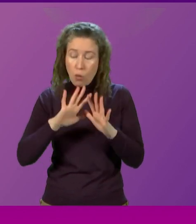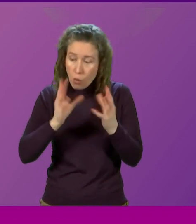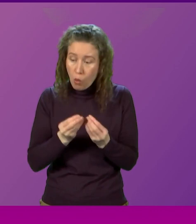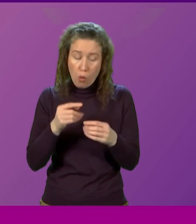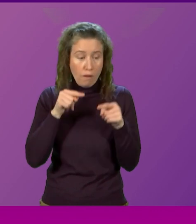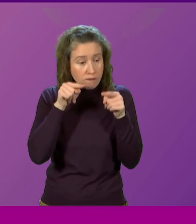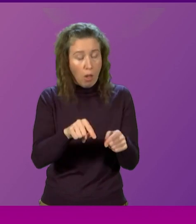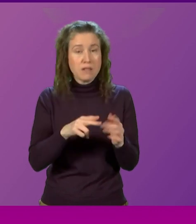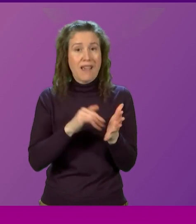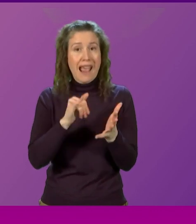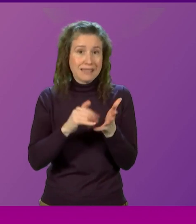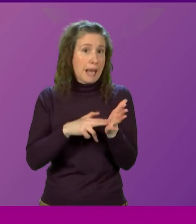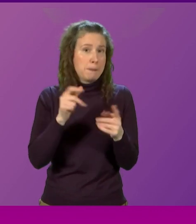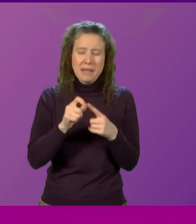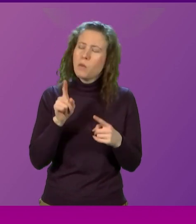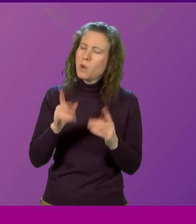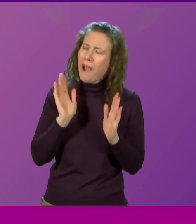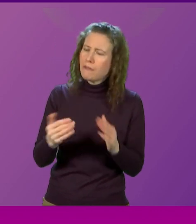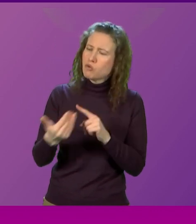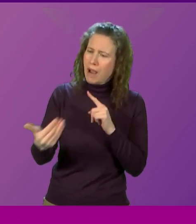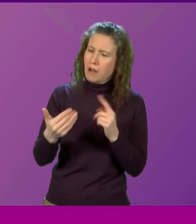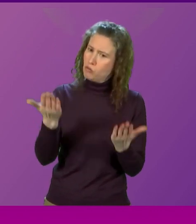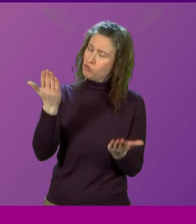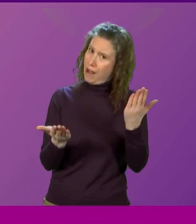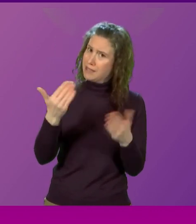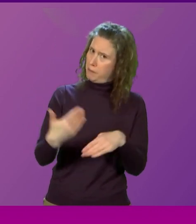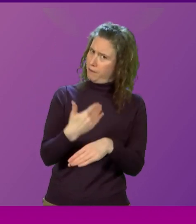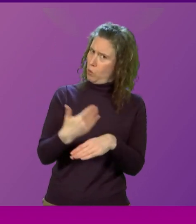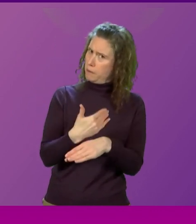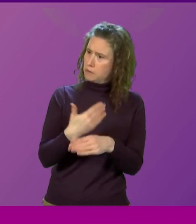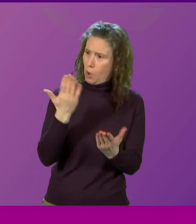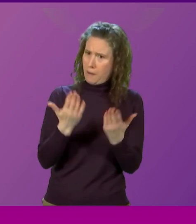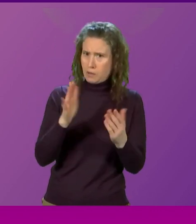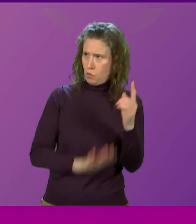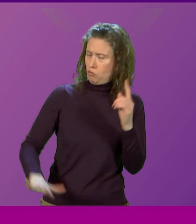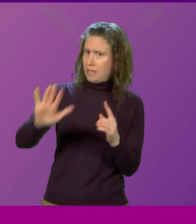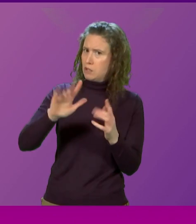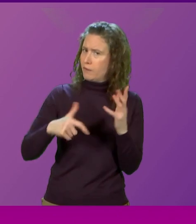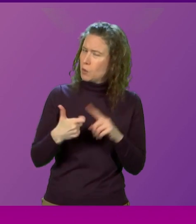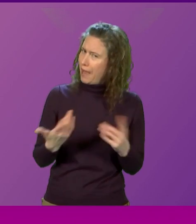he must recognise the relative performance of our NHS when compared with other parts of the UK.